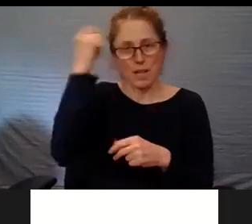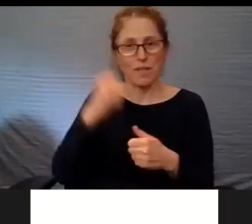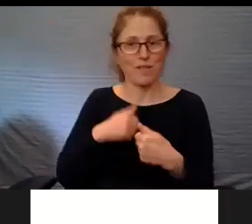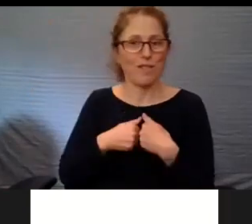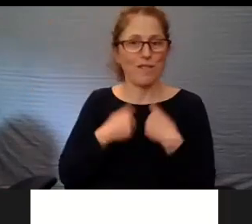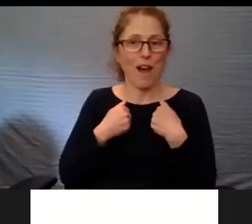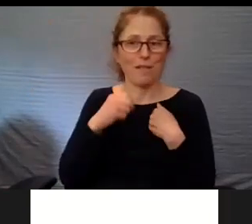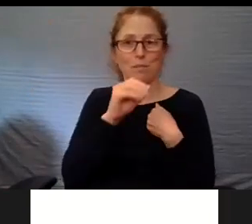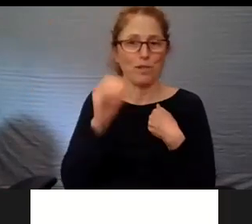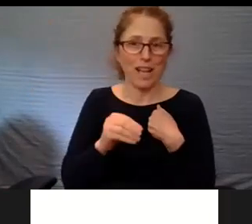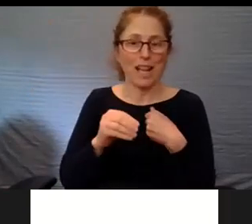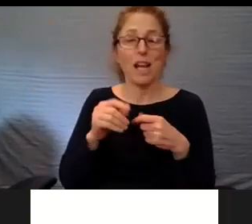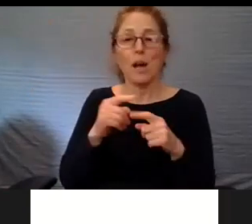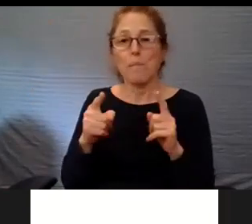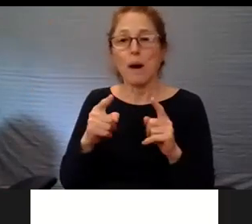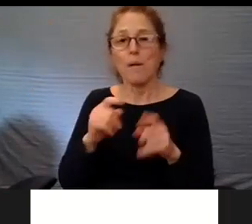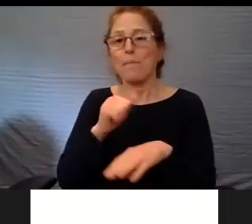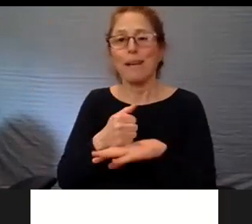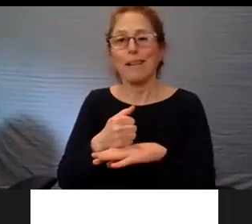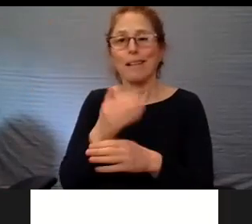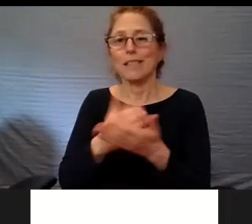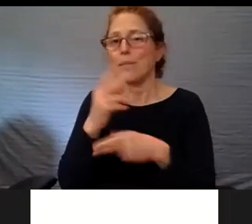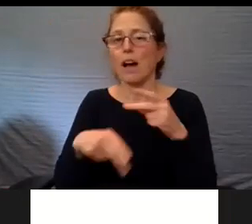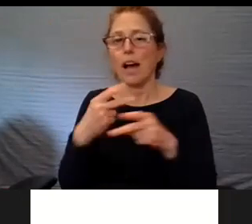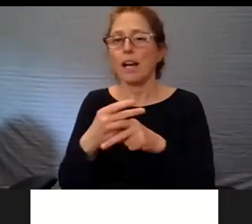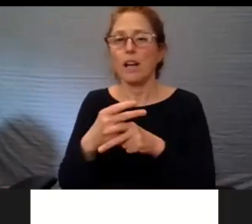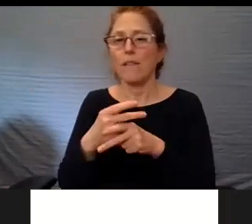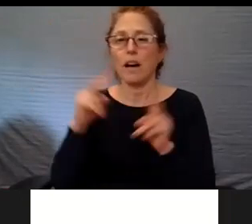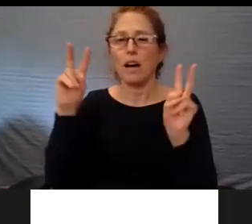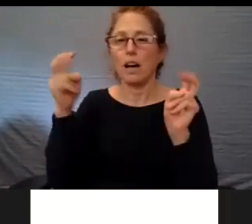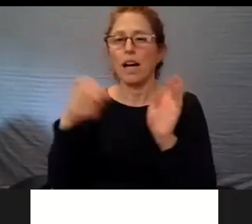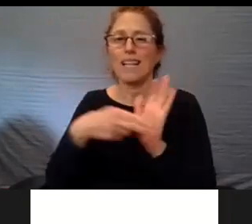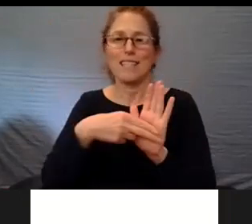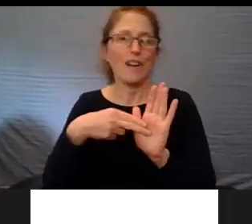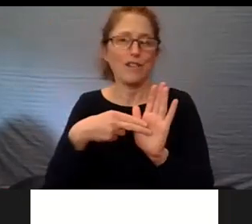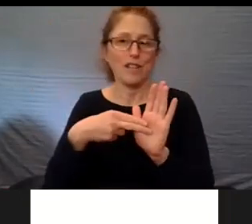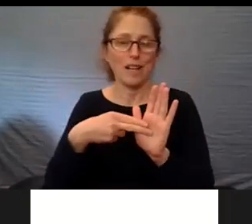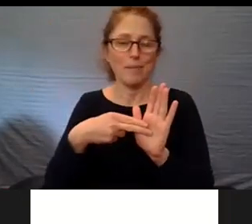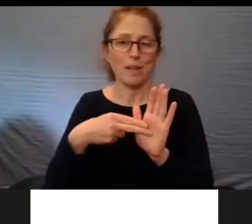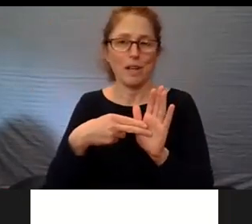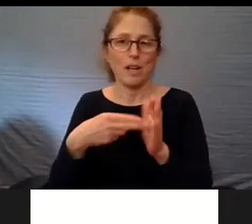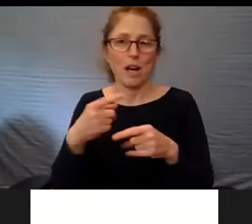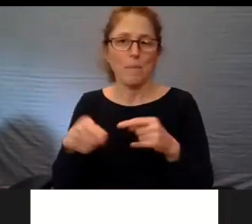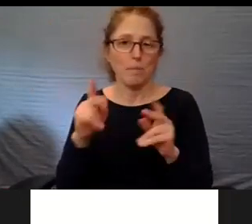but rather some type of ableist stereotype about someone with that disability.